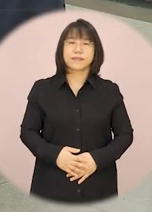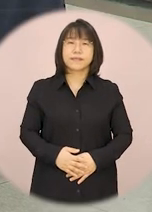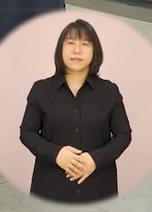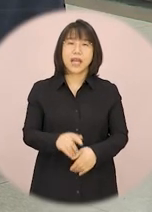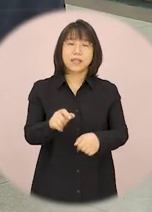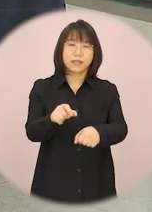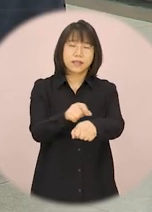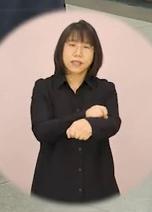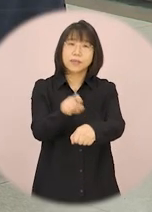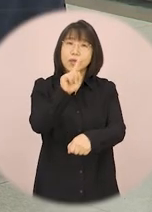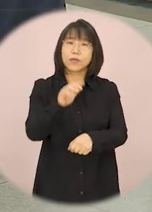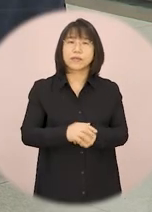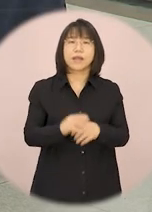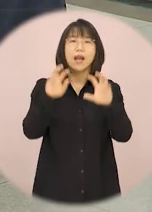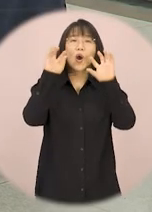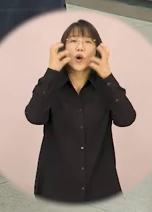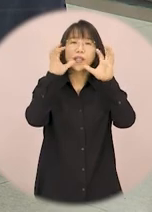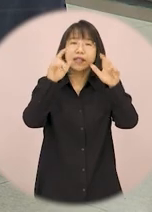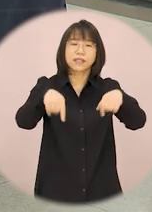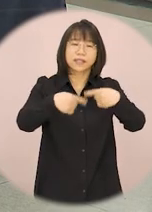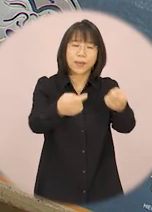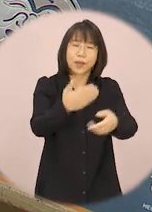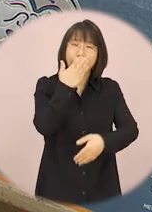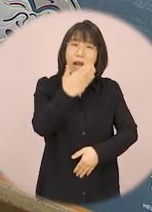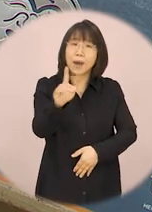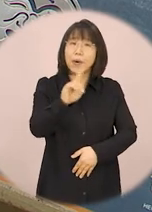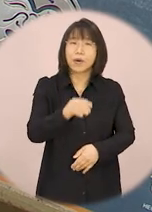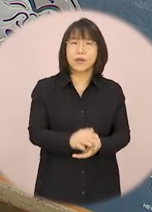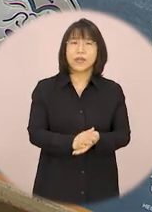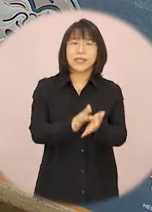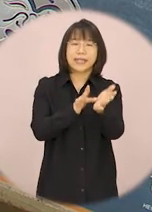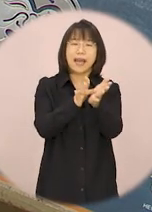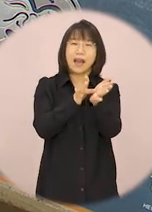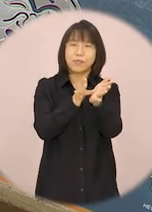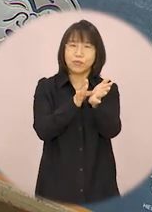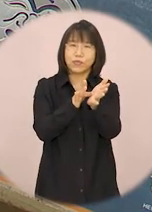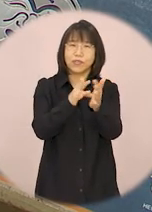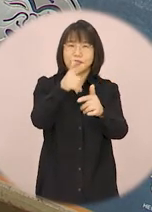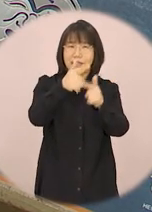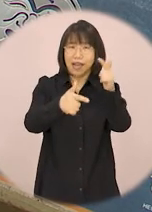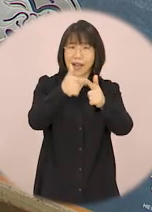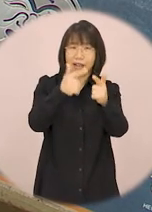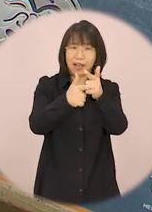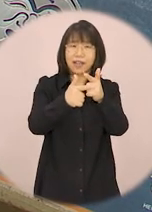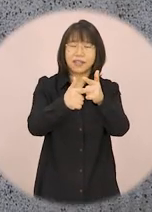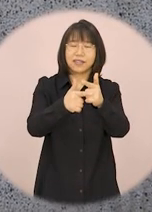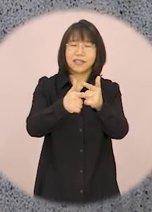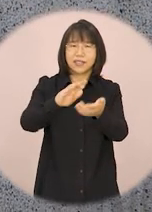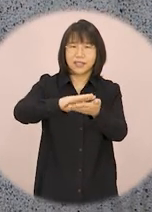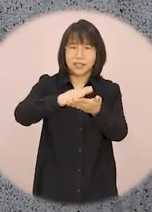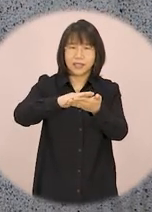In particular, there is an experience program to create a tree called ‘Yakhap’ where children can participate.